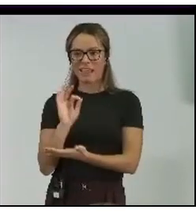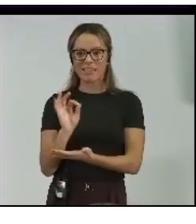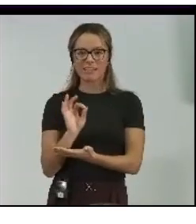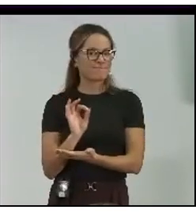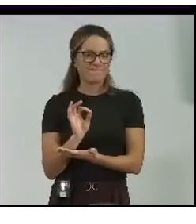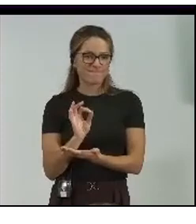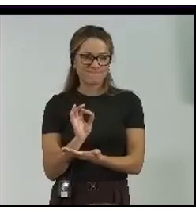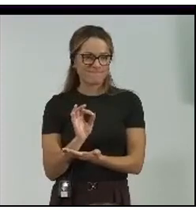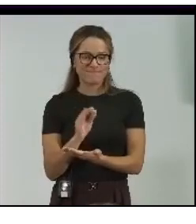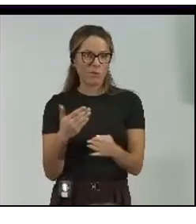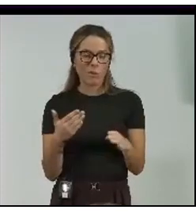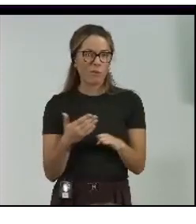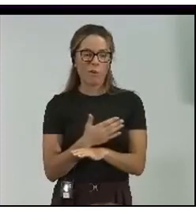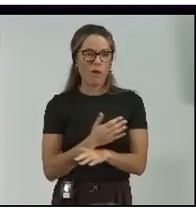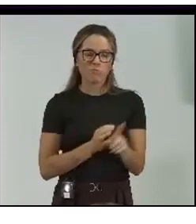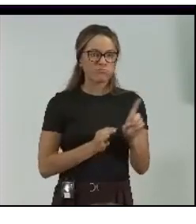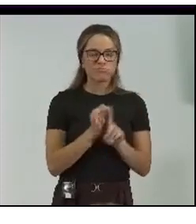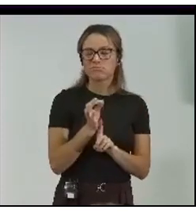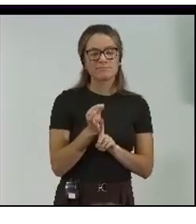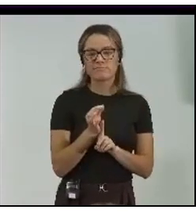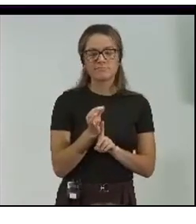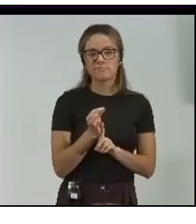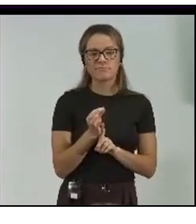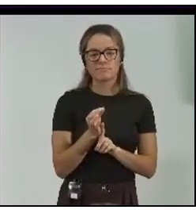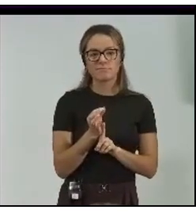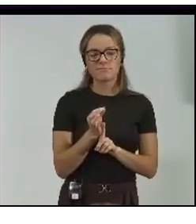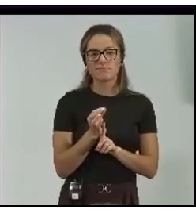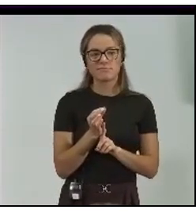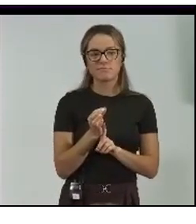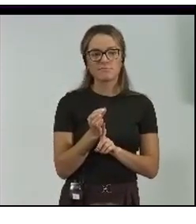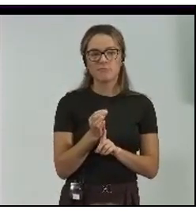then you can, you know, you can probably, you'll probably be in the same place.